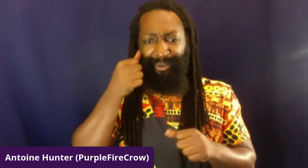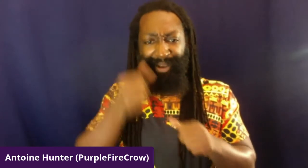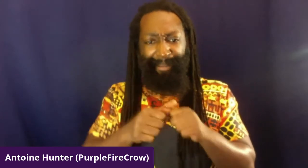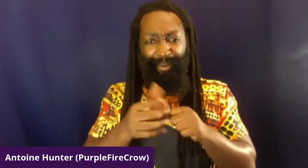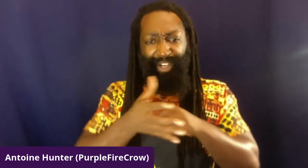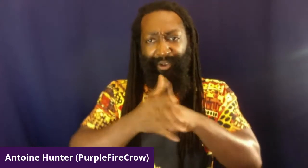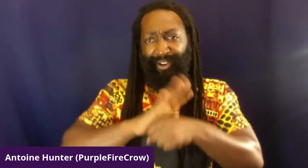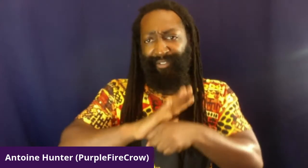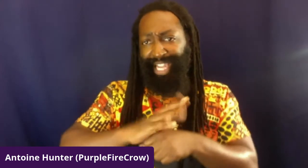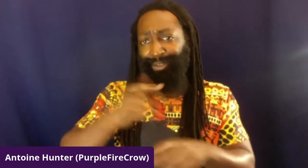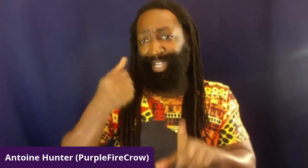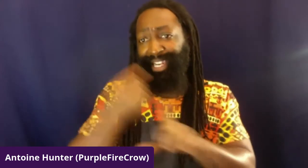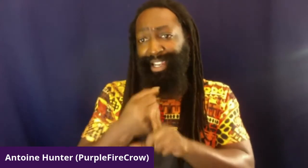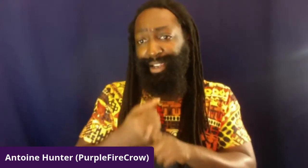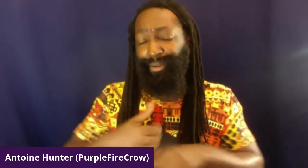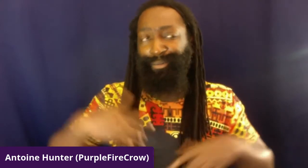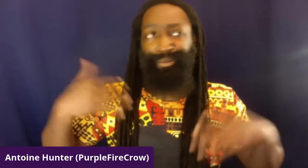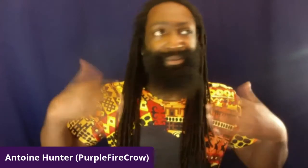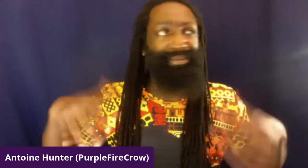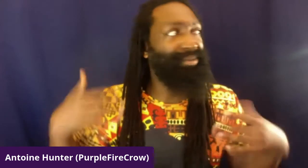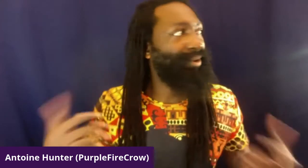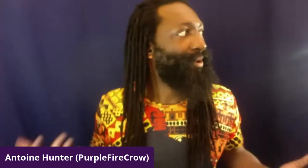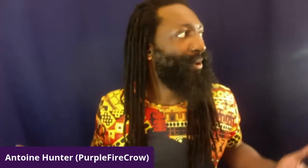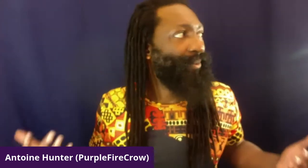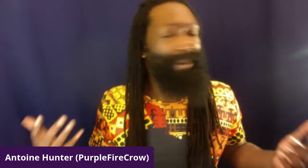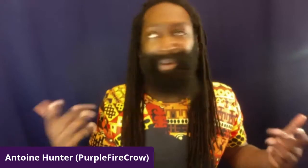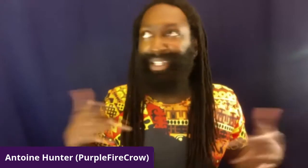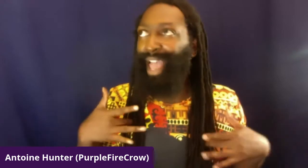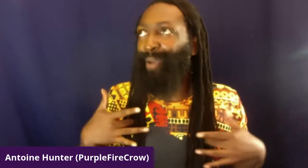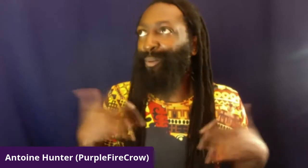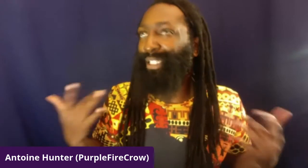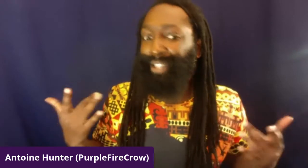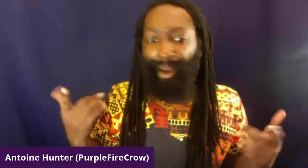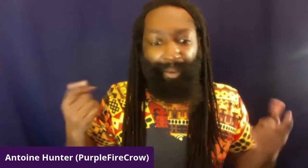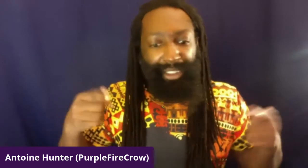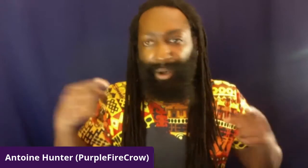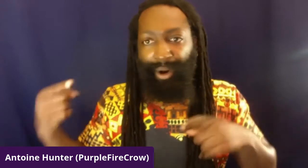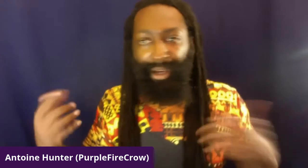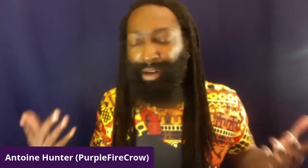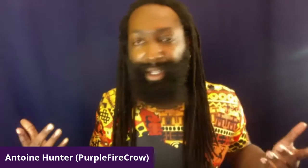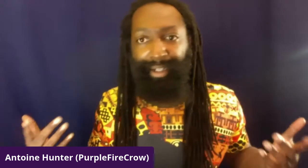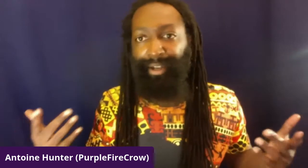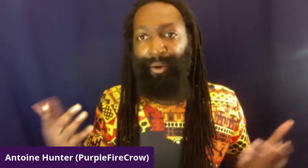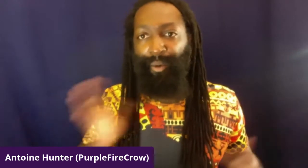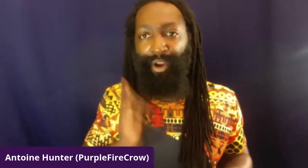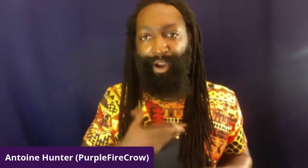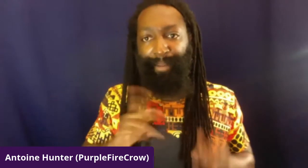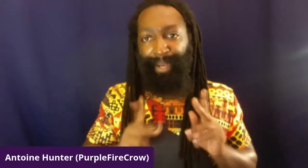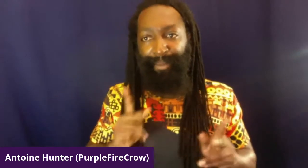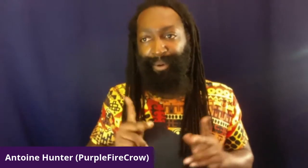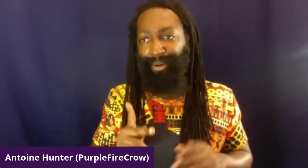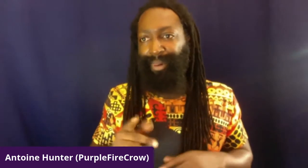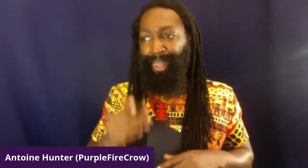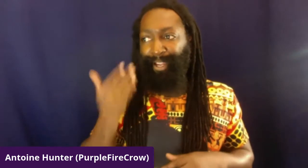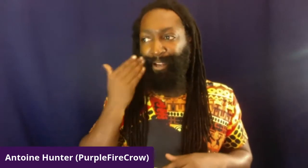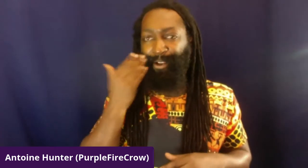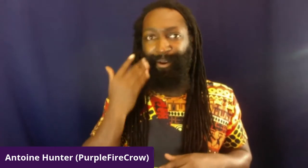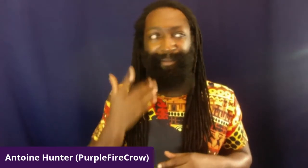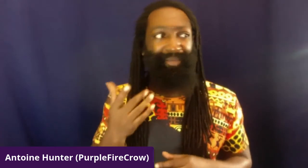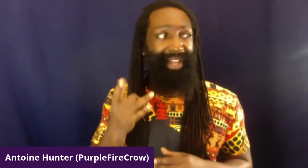Since I remember when the Corona Virus hit, we was like, what's up? What going on? Sometime people, you know.